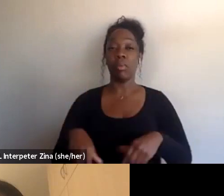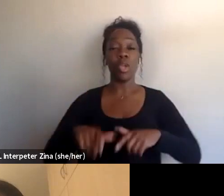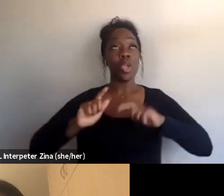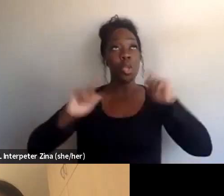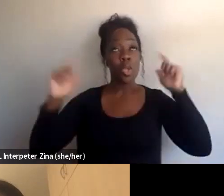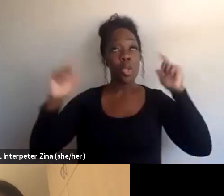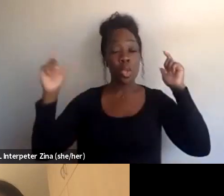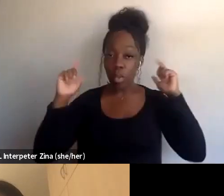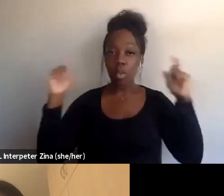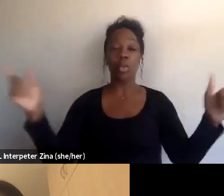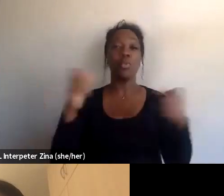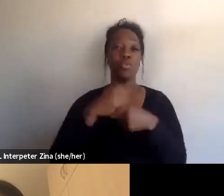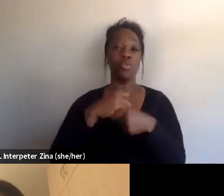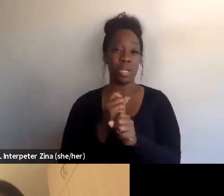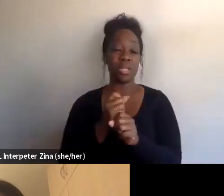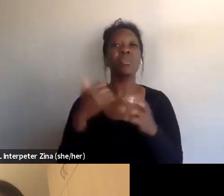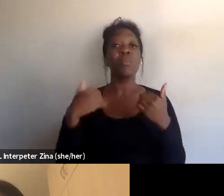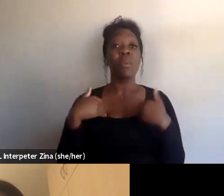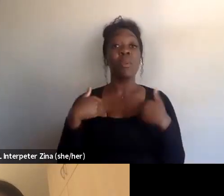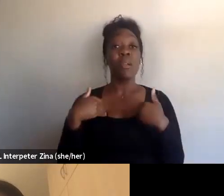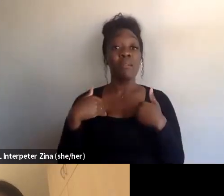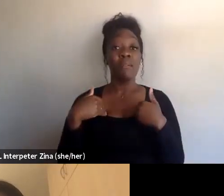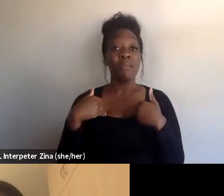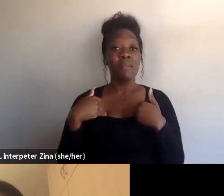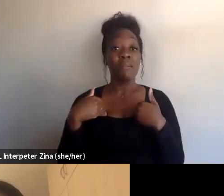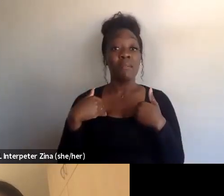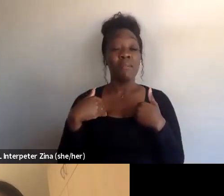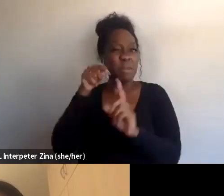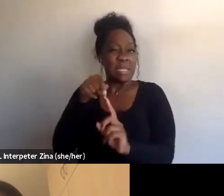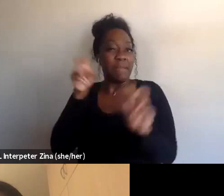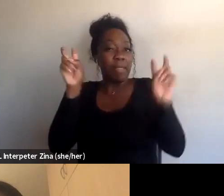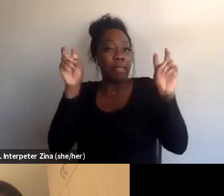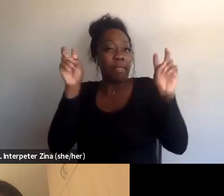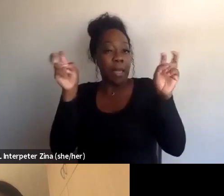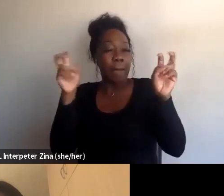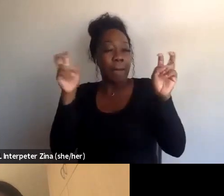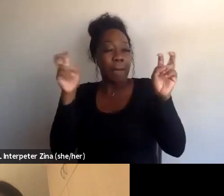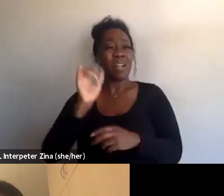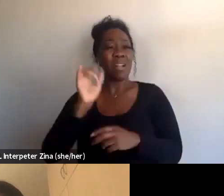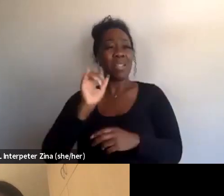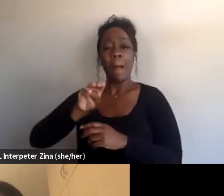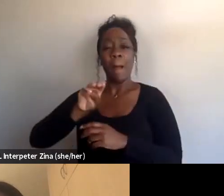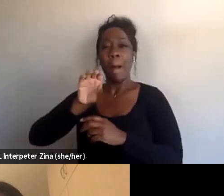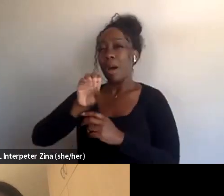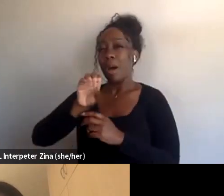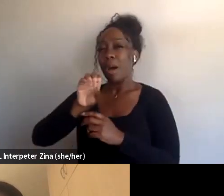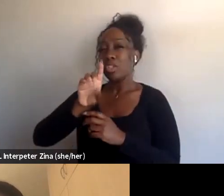we had mum Dorothy Masuka, we had mum Thandie Klassen before they both passed on.